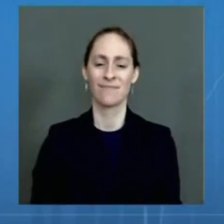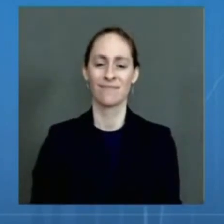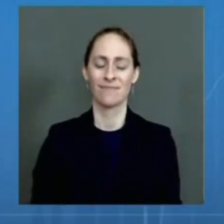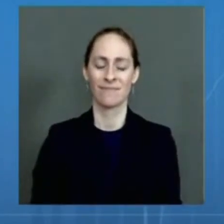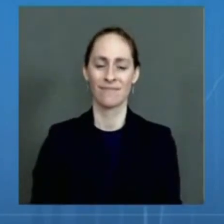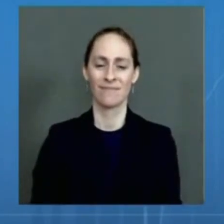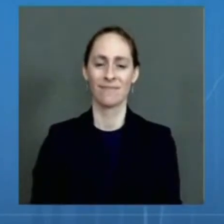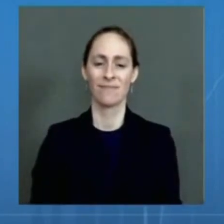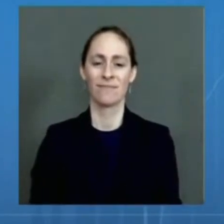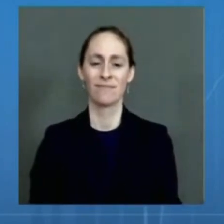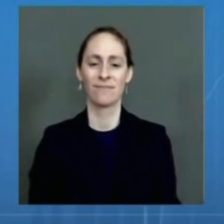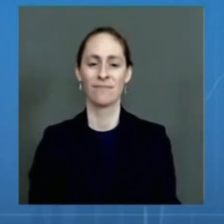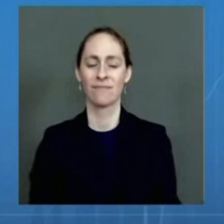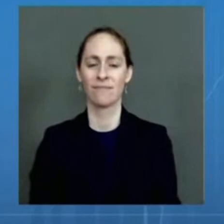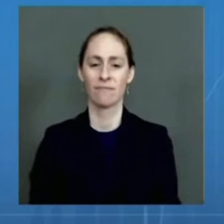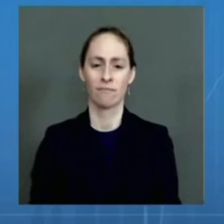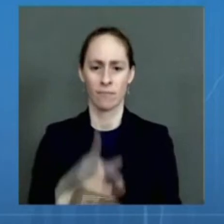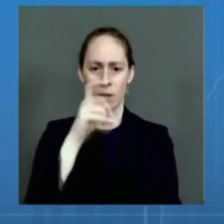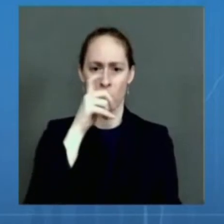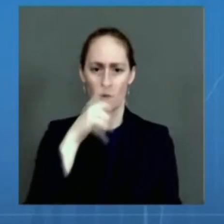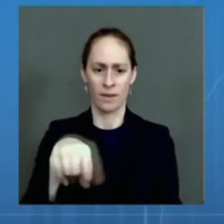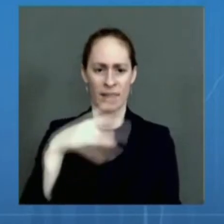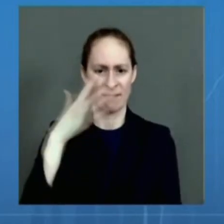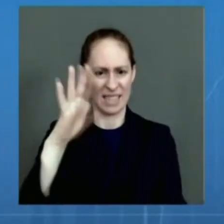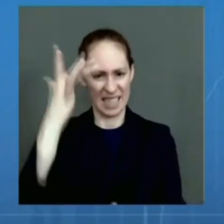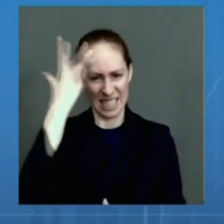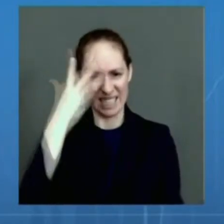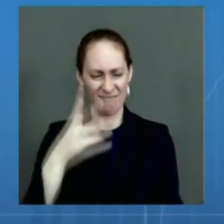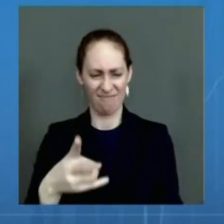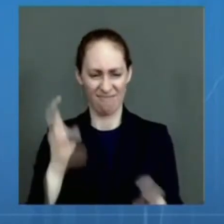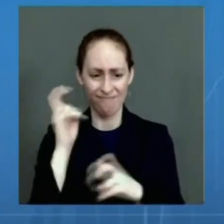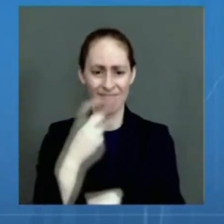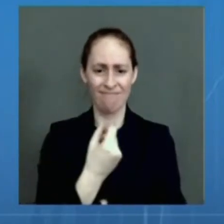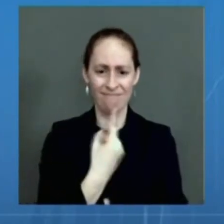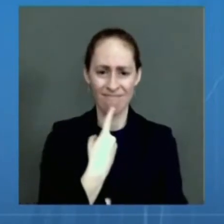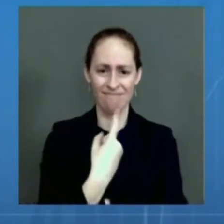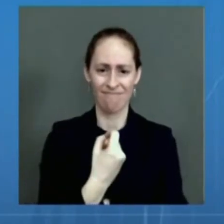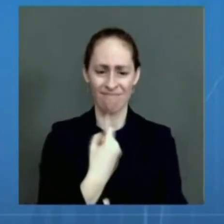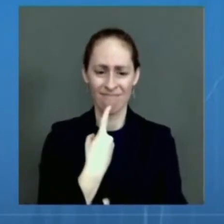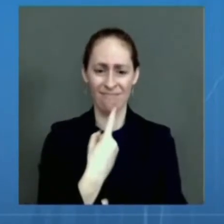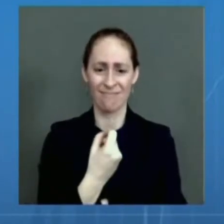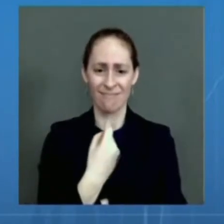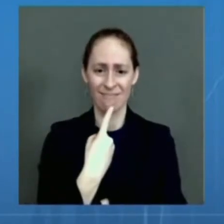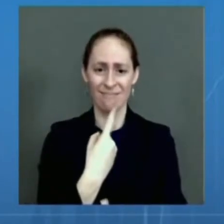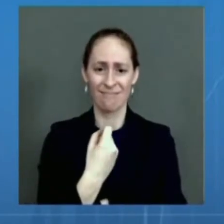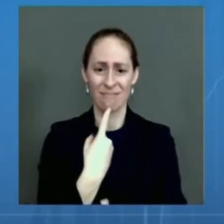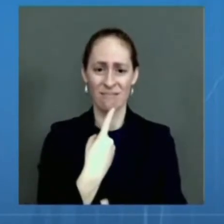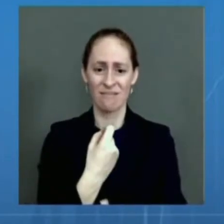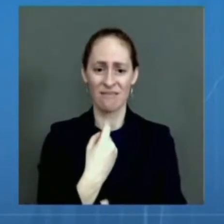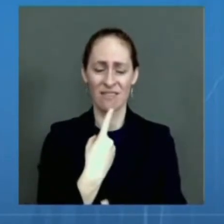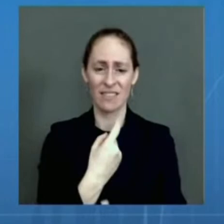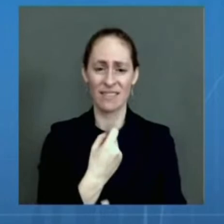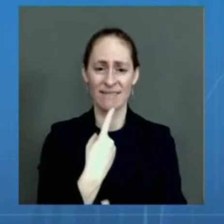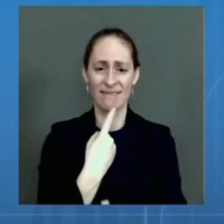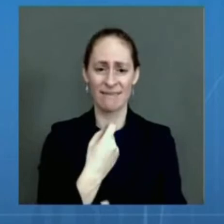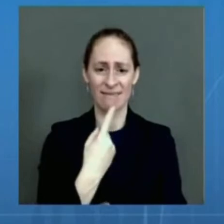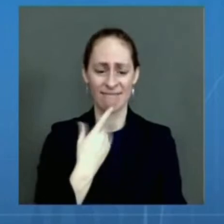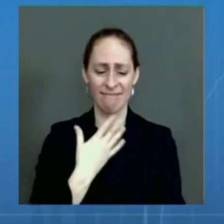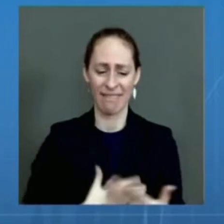SIX MONTHS AFTER INFECTION. AGAIN THE LEVEL OF PROTECTION THAT WOULD BE PROJECTED FROM